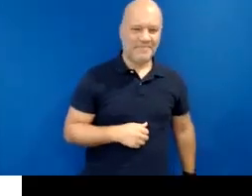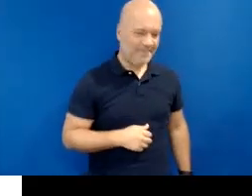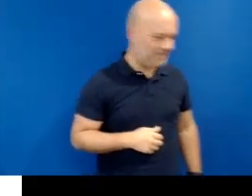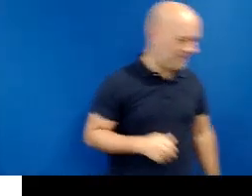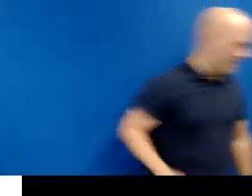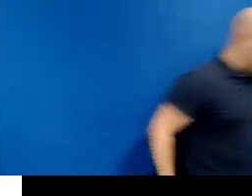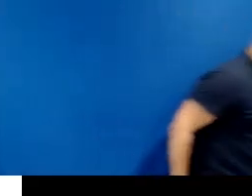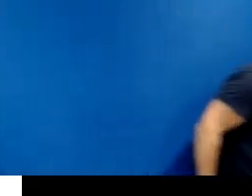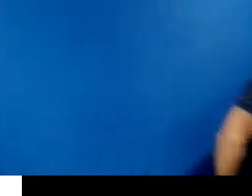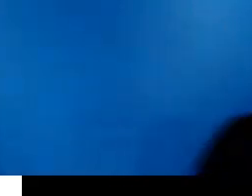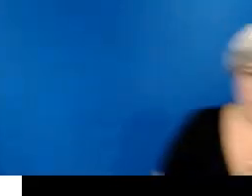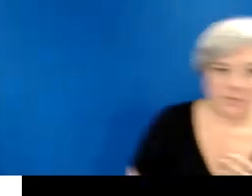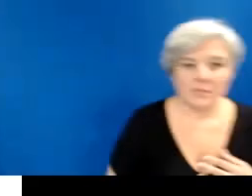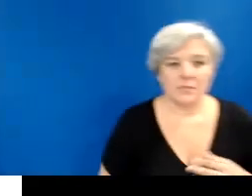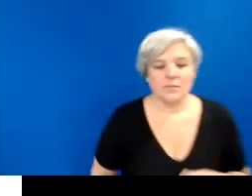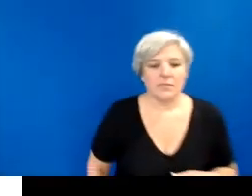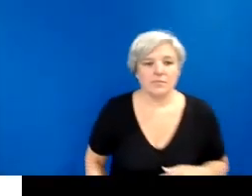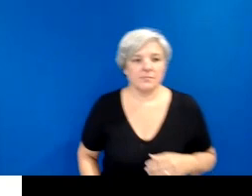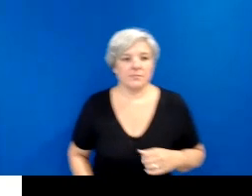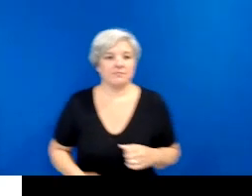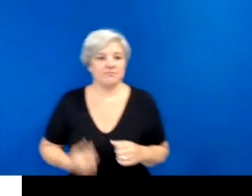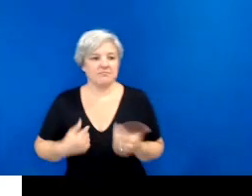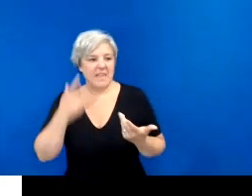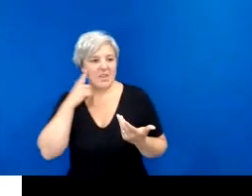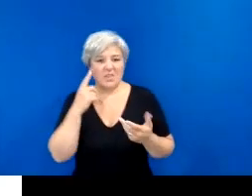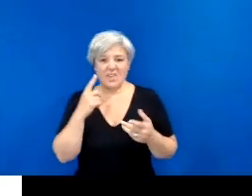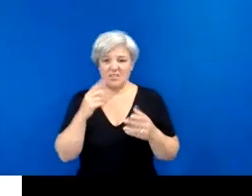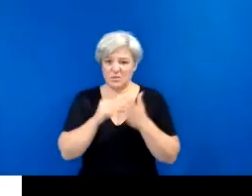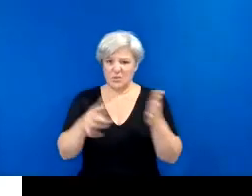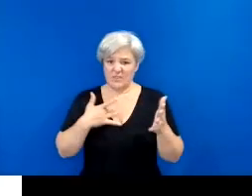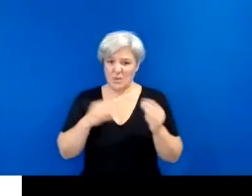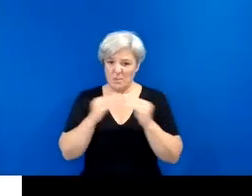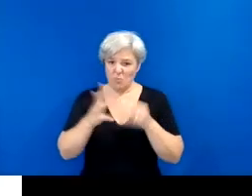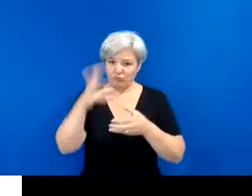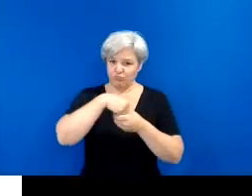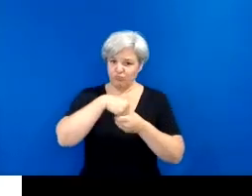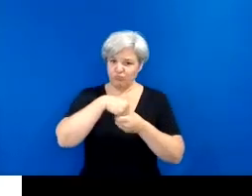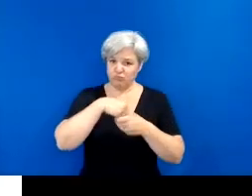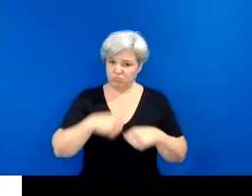how do you think our students might feel? They feel more included. Yes.